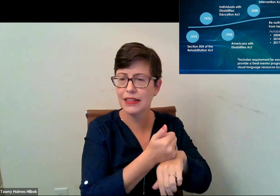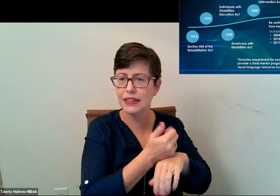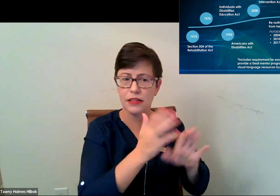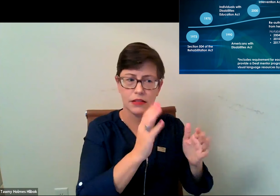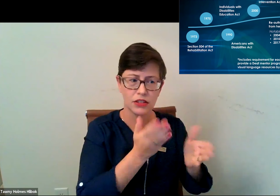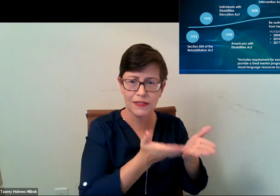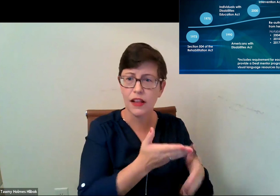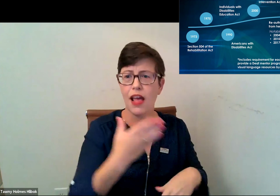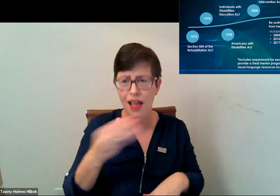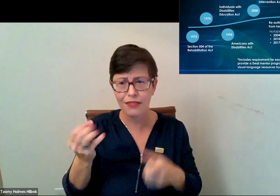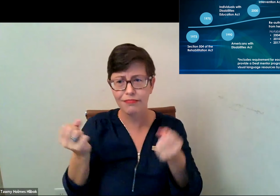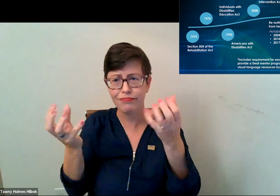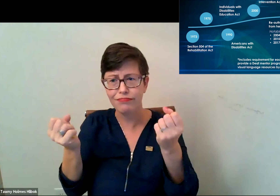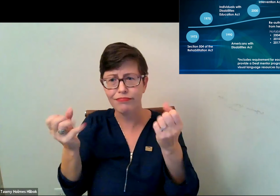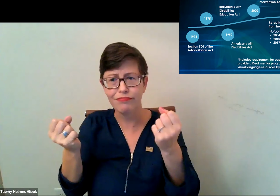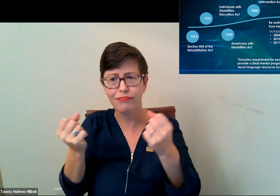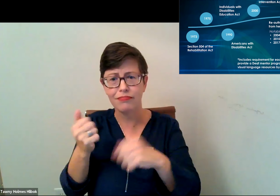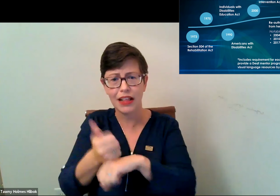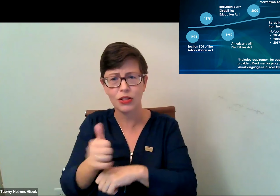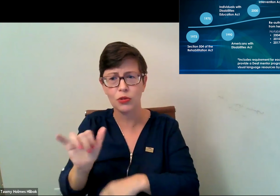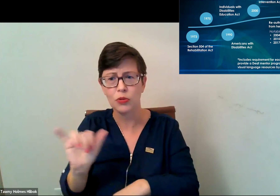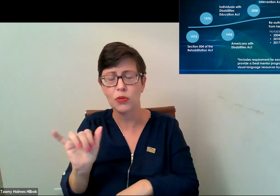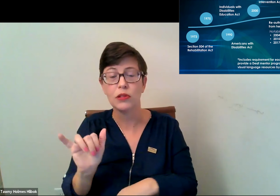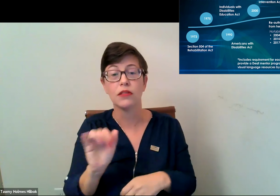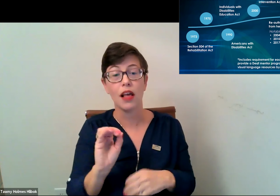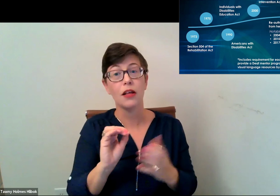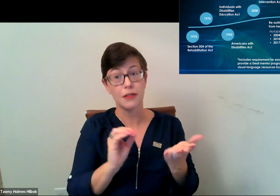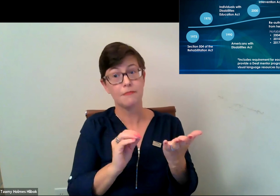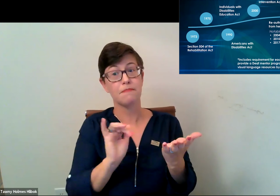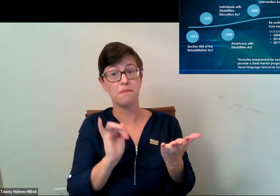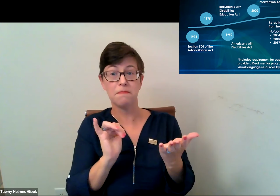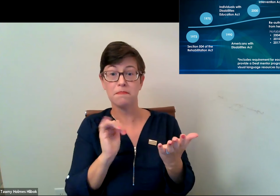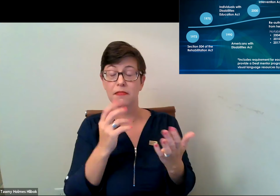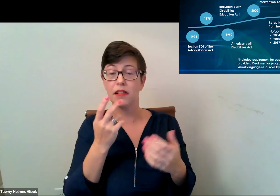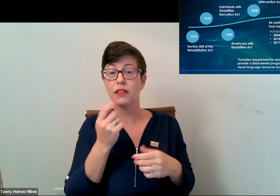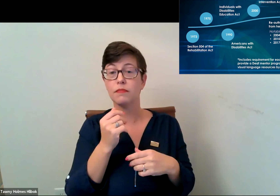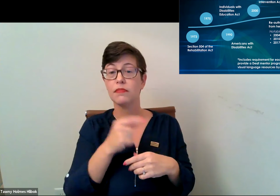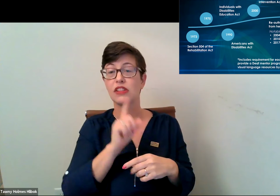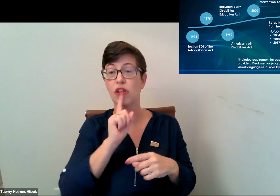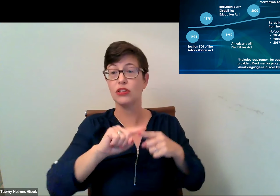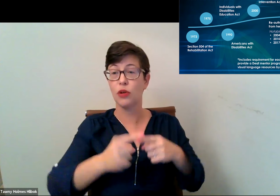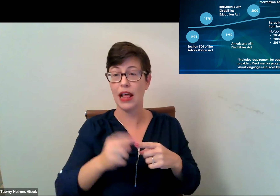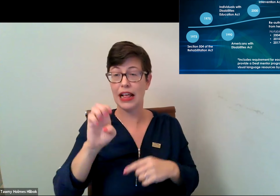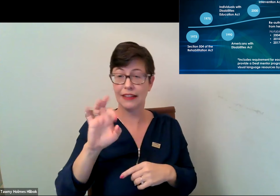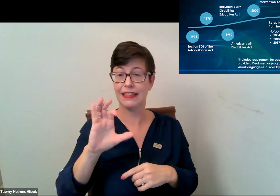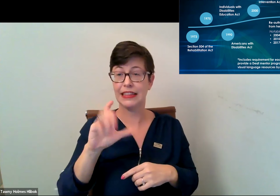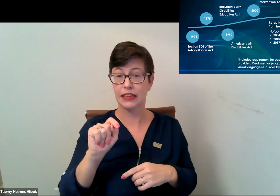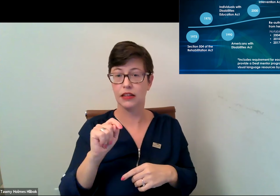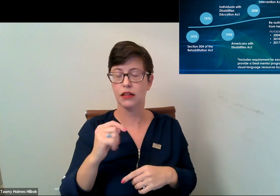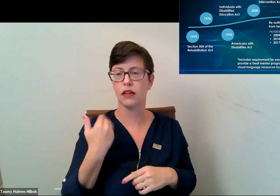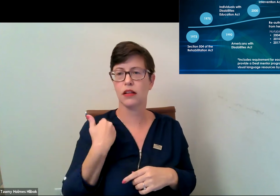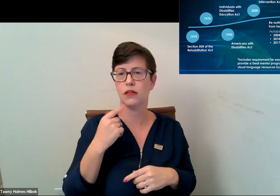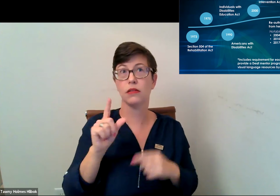Both in spoken based language, as well as in sign language.